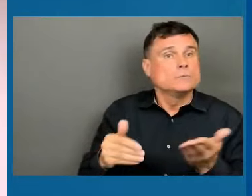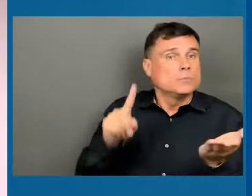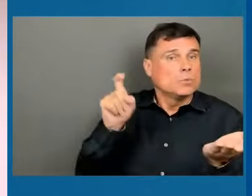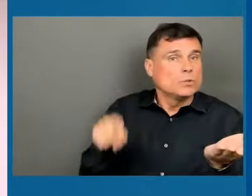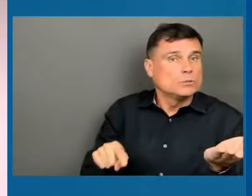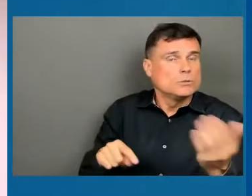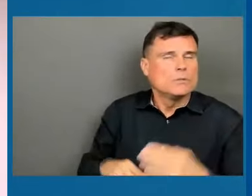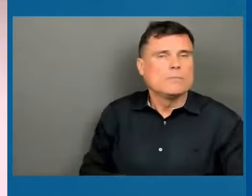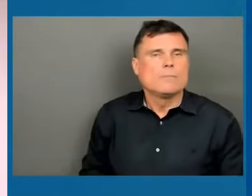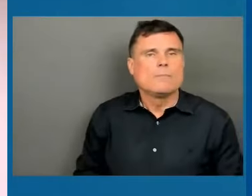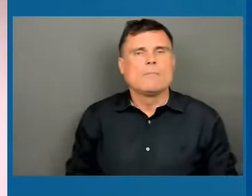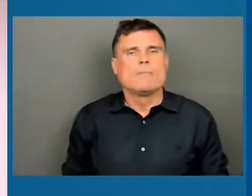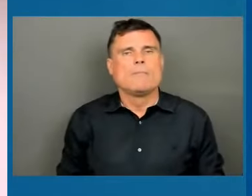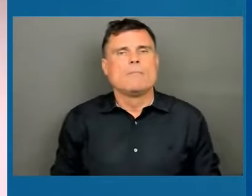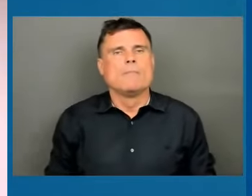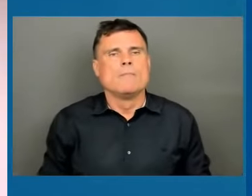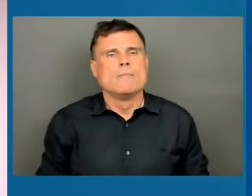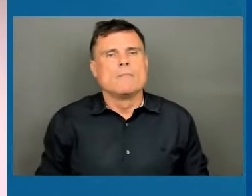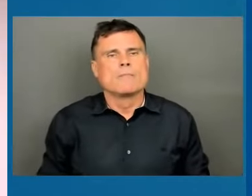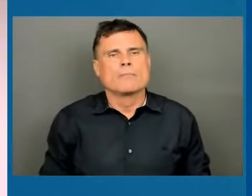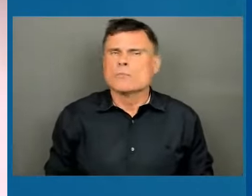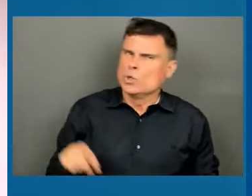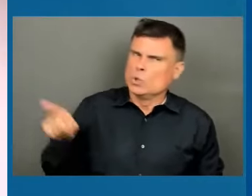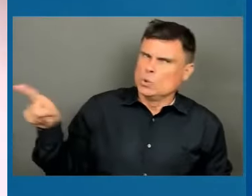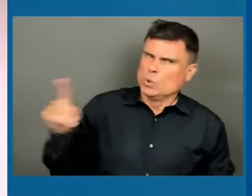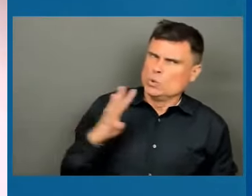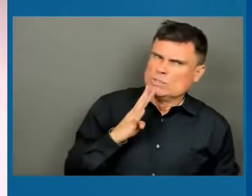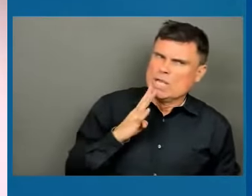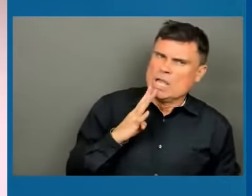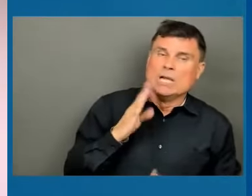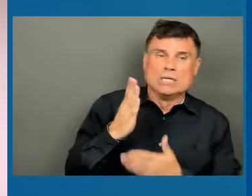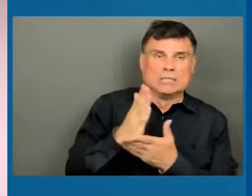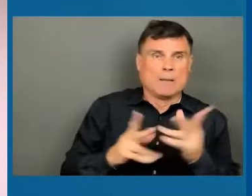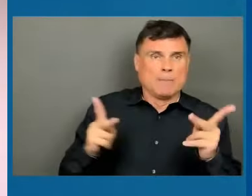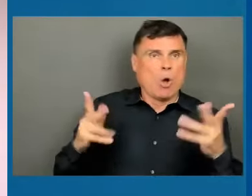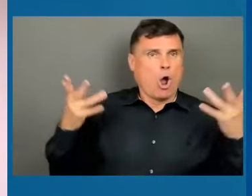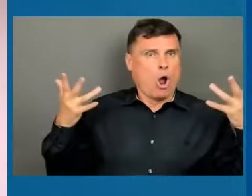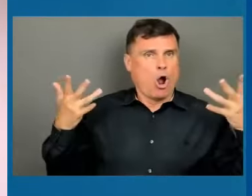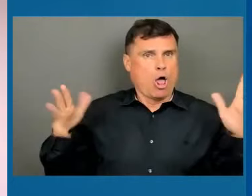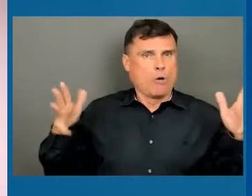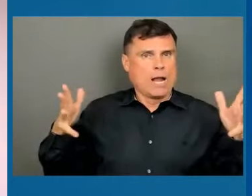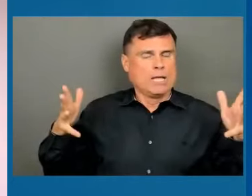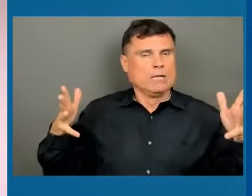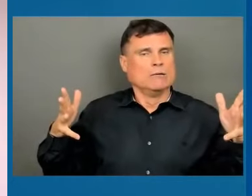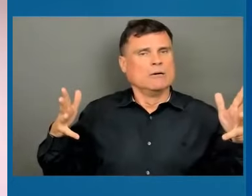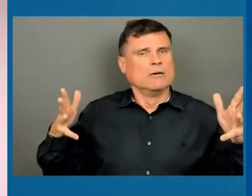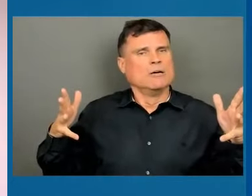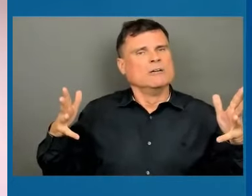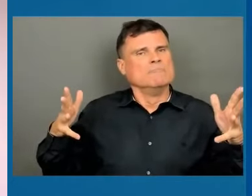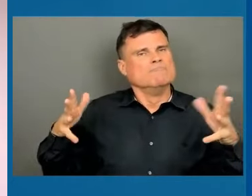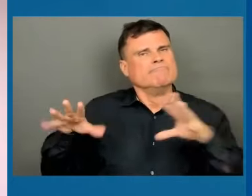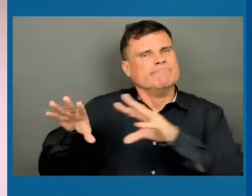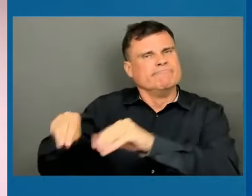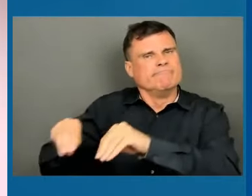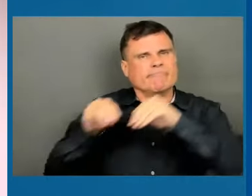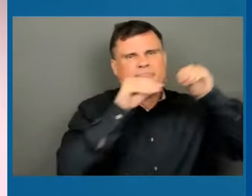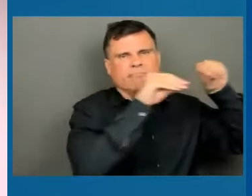already been evacuated in terrace. I'm not sure if there's other place inside the province that have been